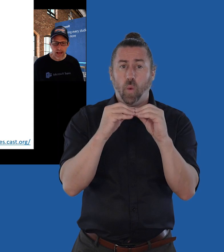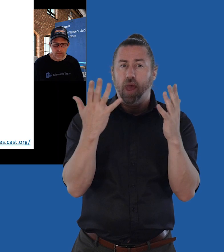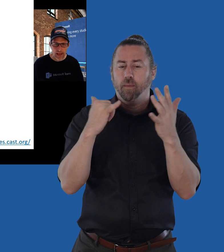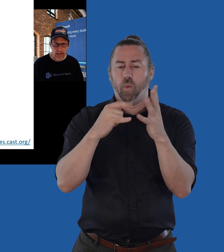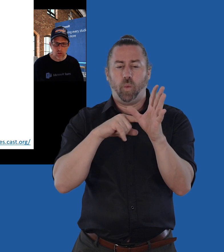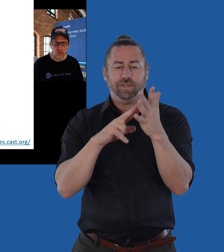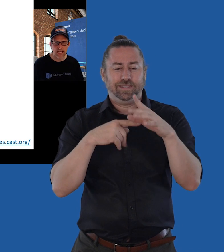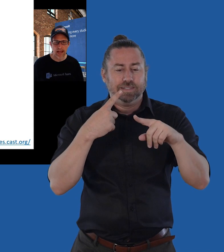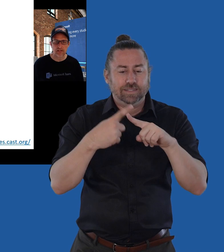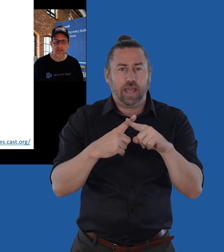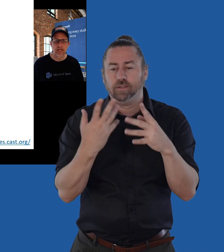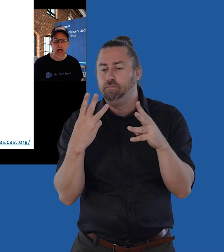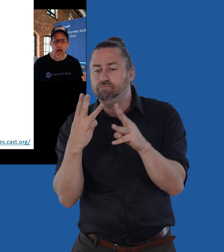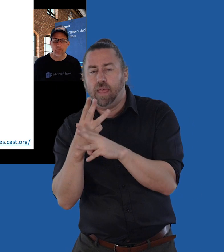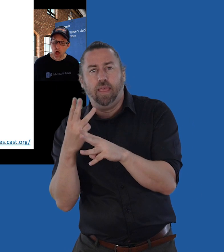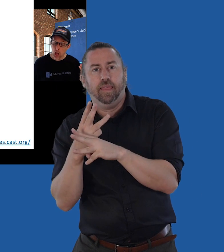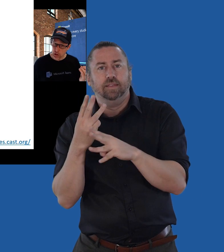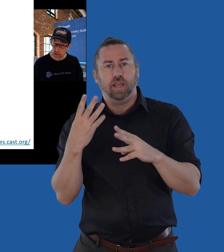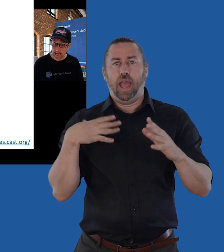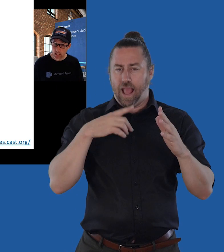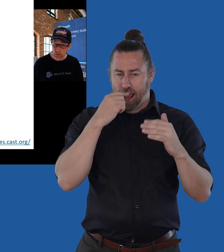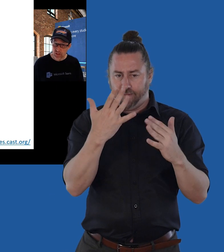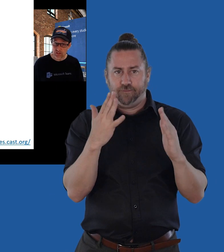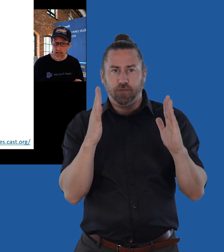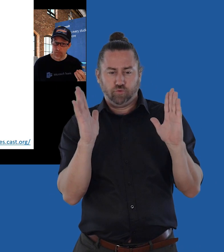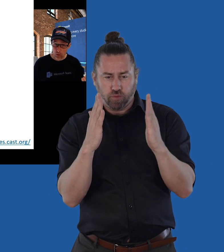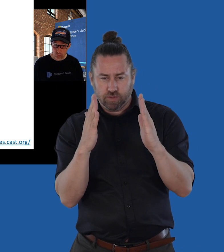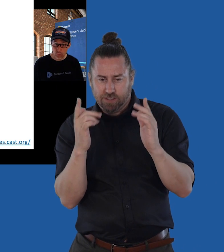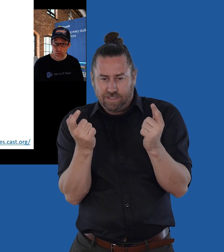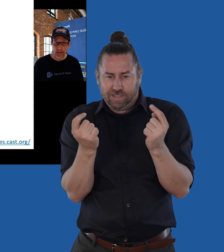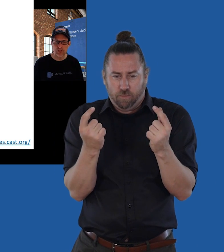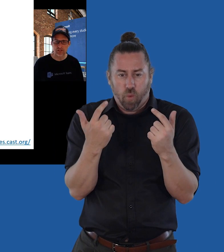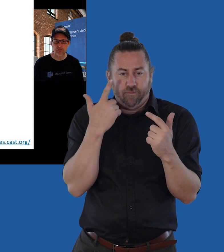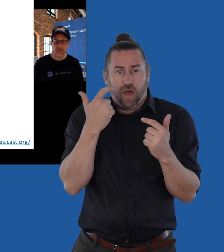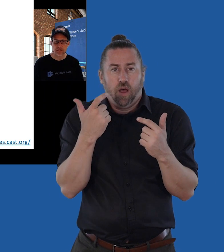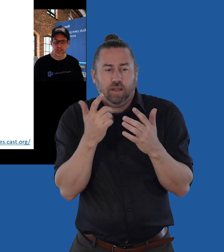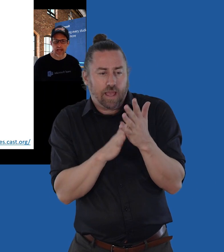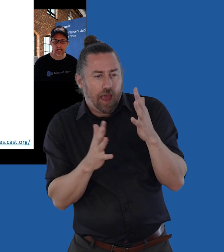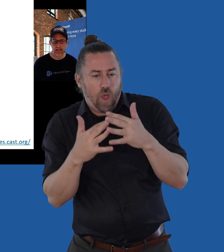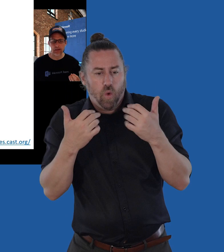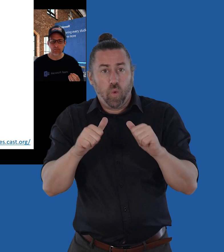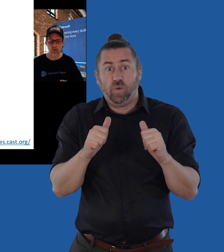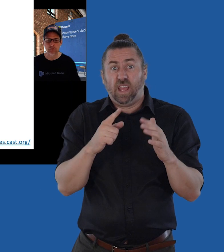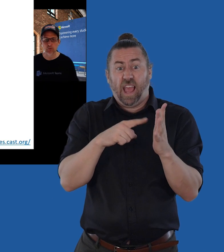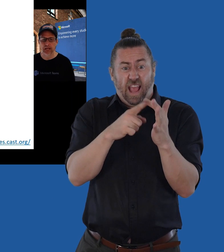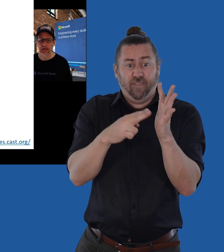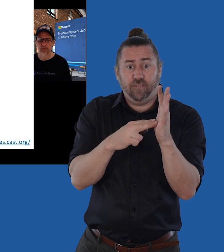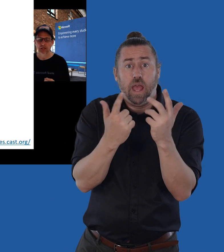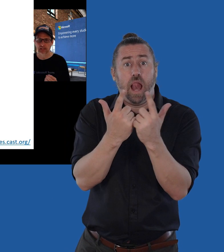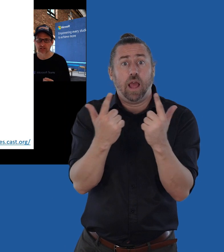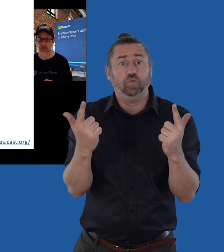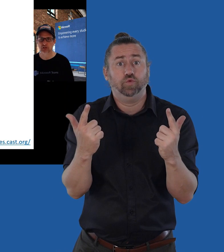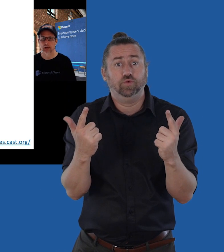mathematical texts, and languages, OK, multiple languages, and facilitating that multiple media, et cetera.